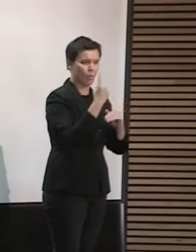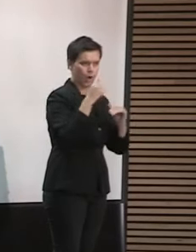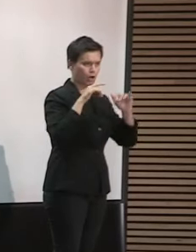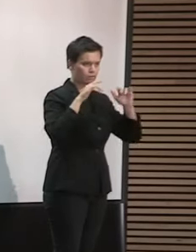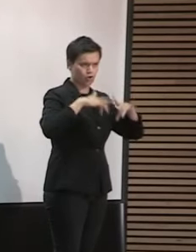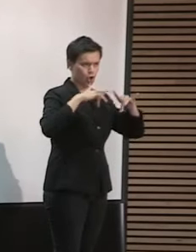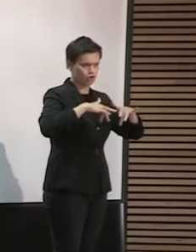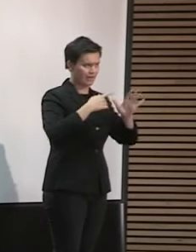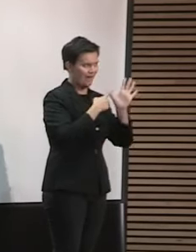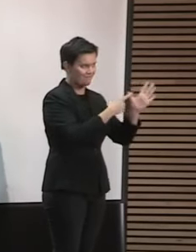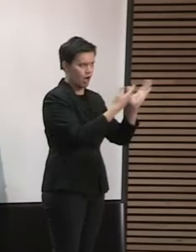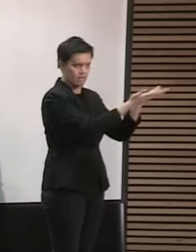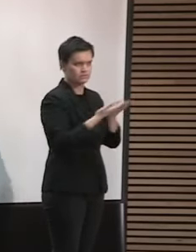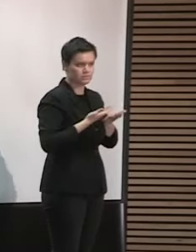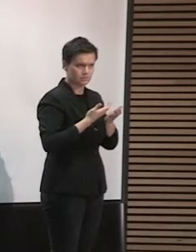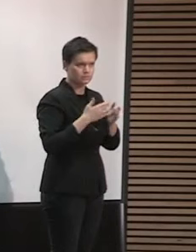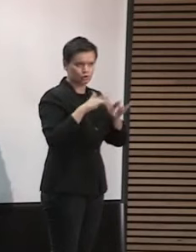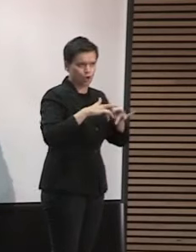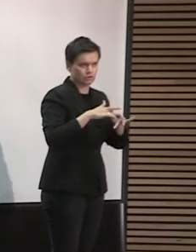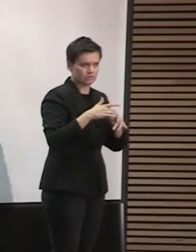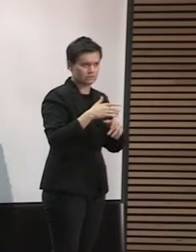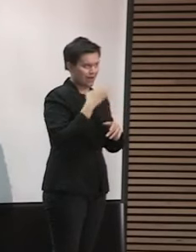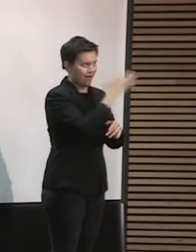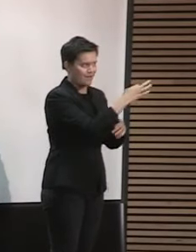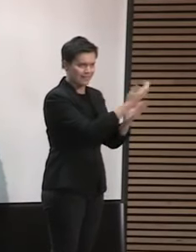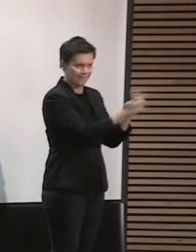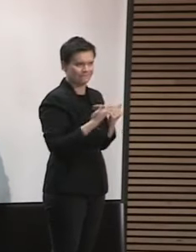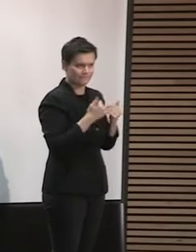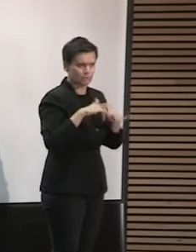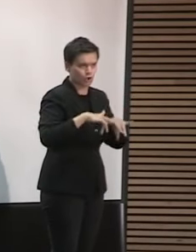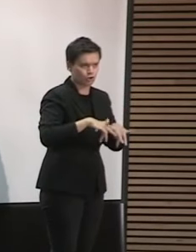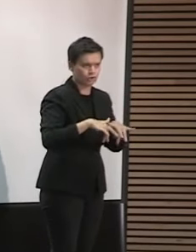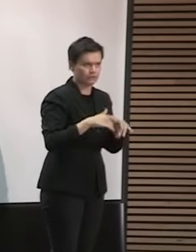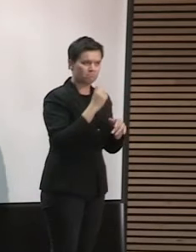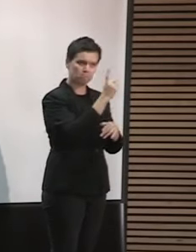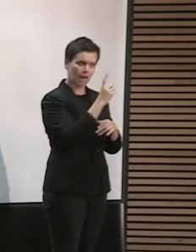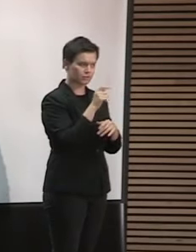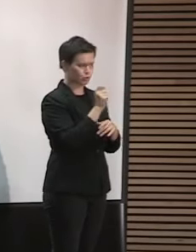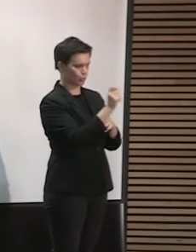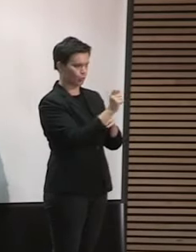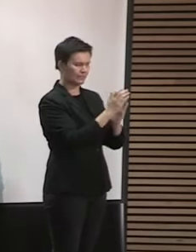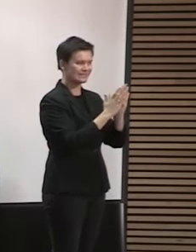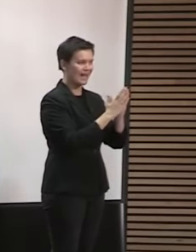Canterbury. Clearly, they can't keep running up the sorts of deficits that they are, potentially, you know, to